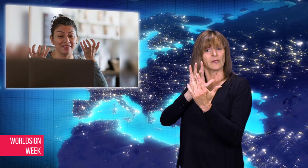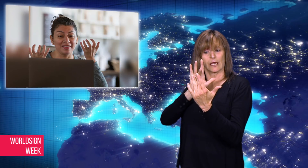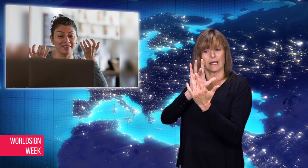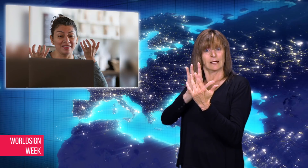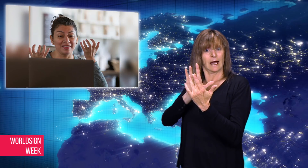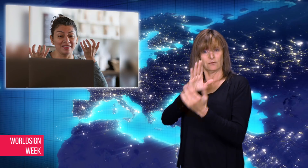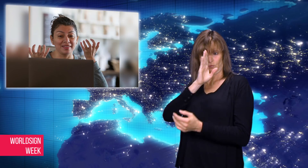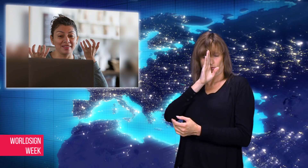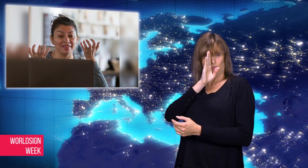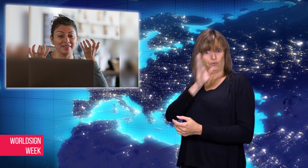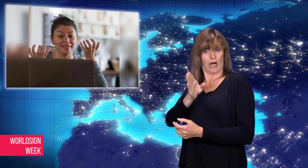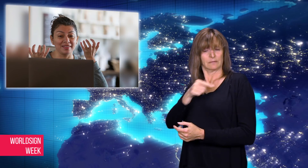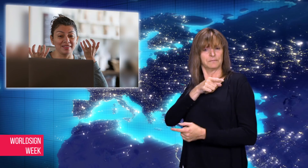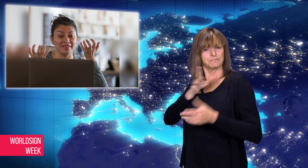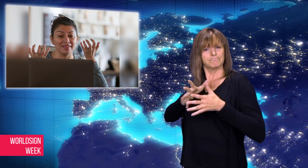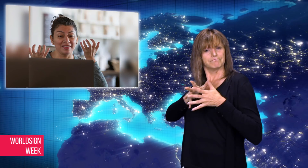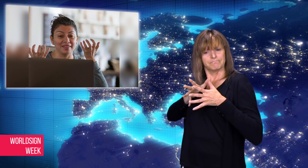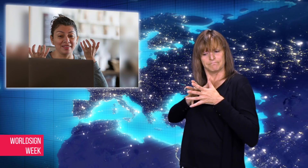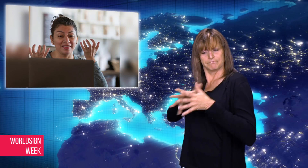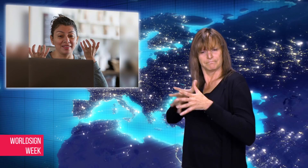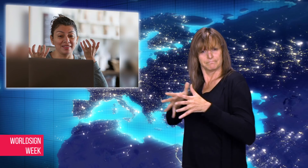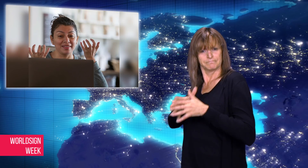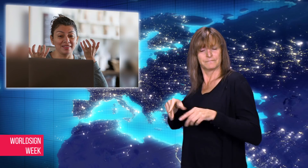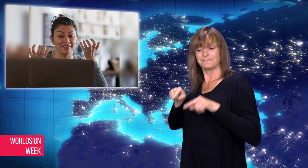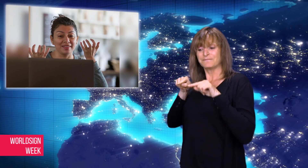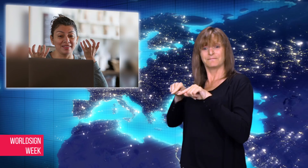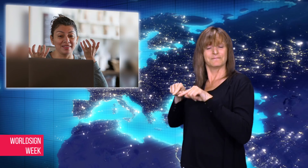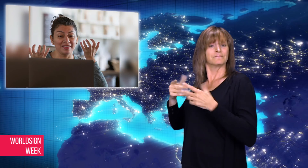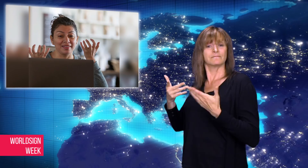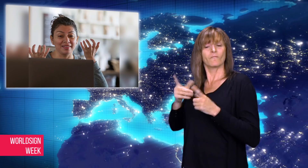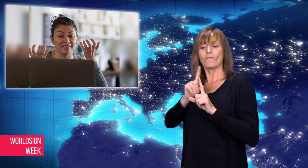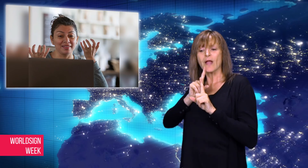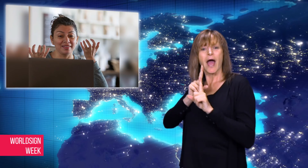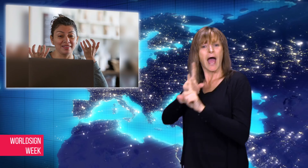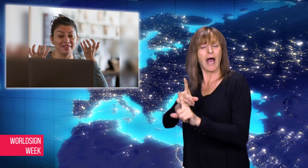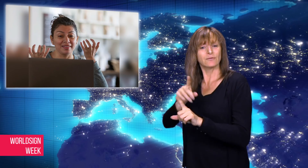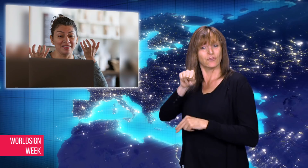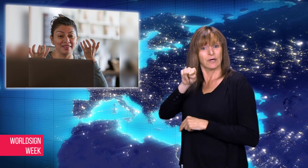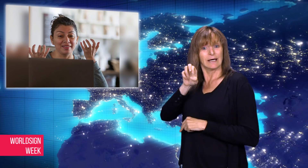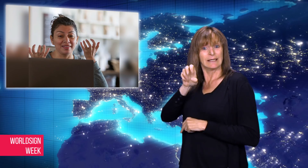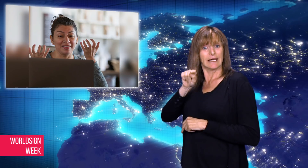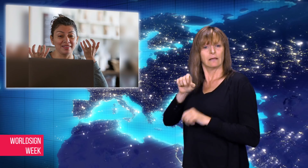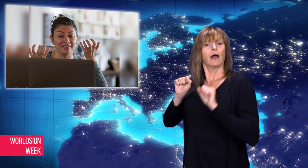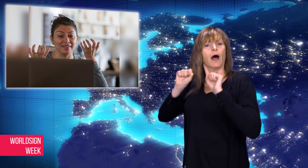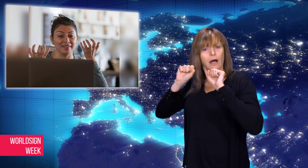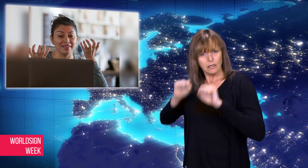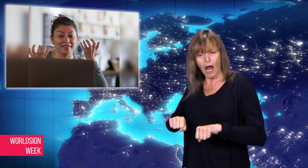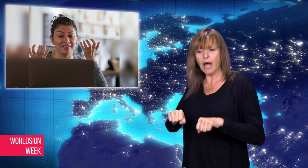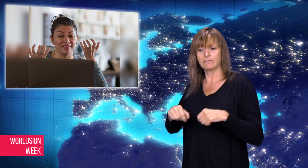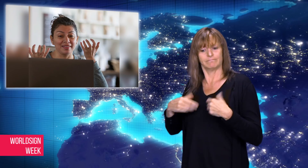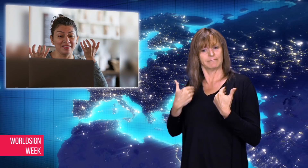ConnectDirect says "AnswerNet can